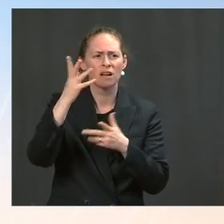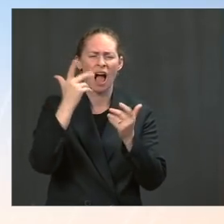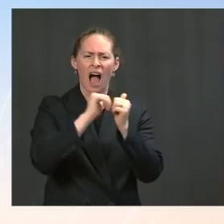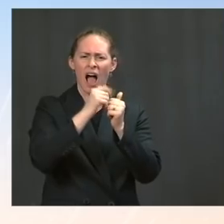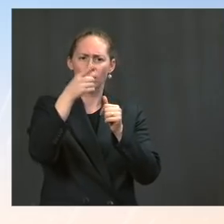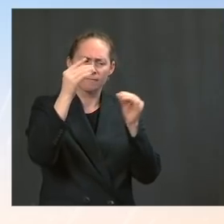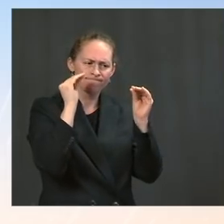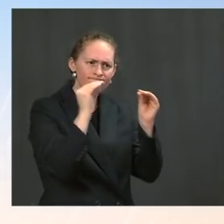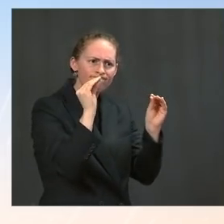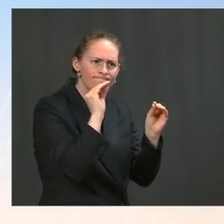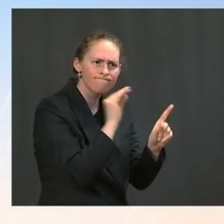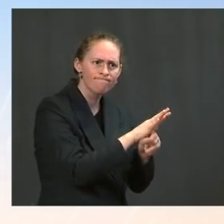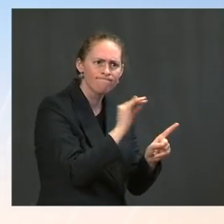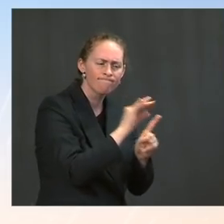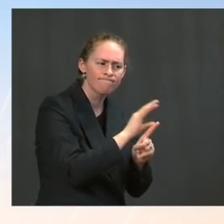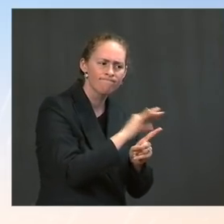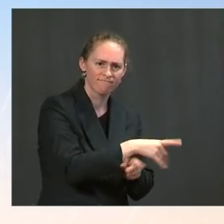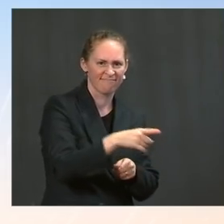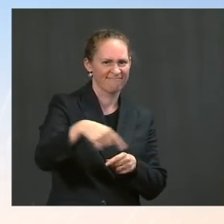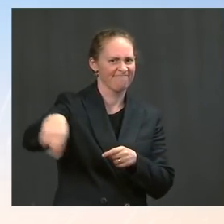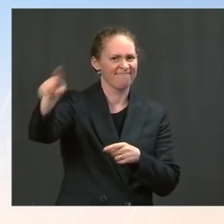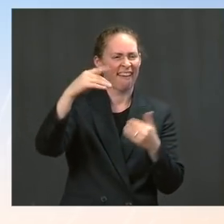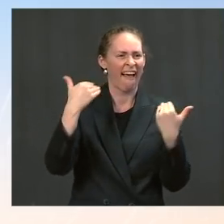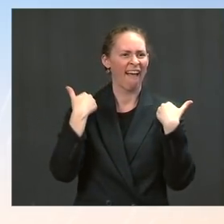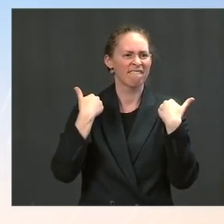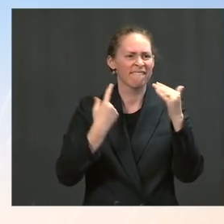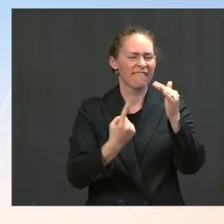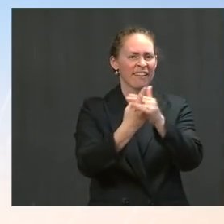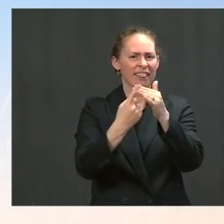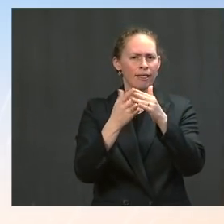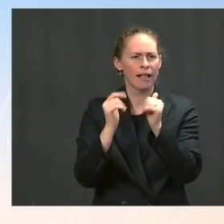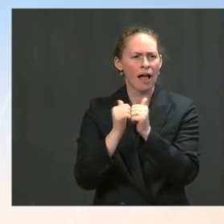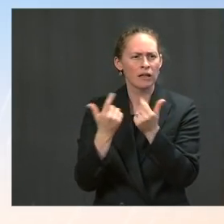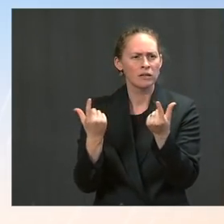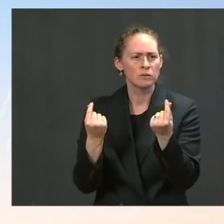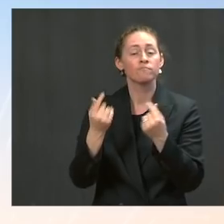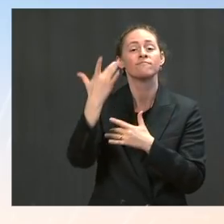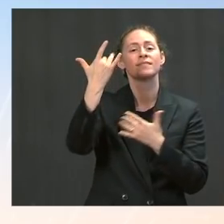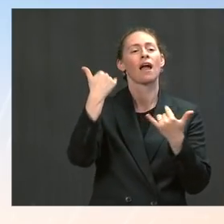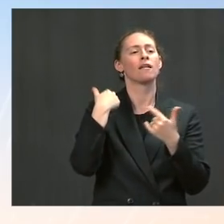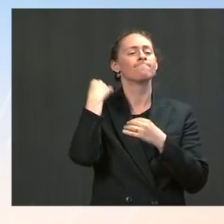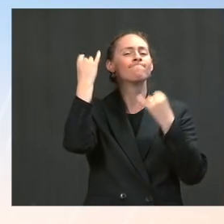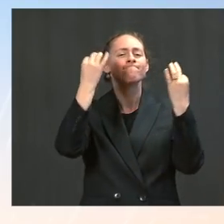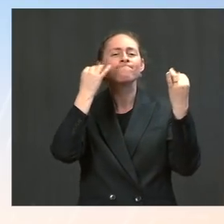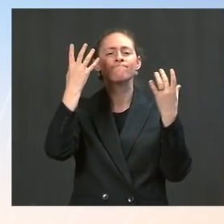Because I'm working on a show that will inform little kids about many different things,